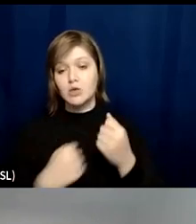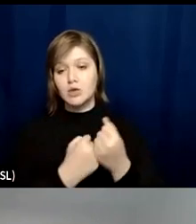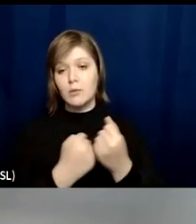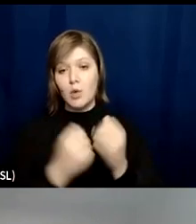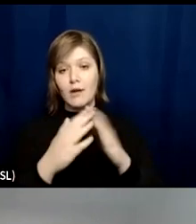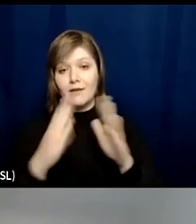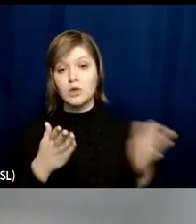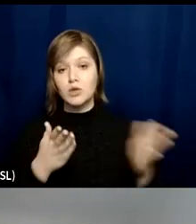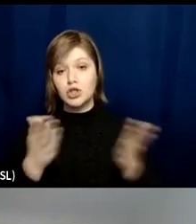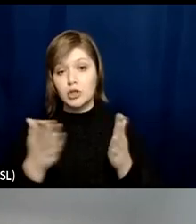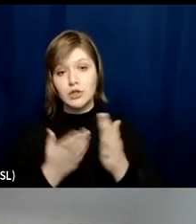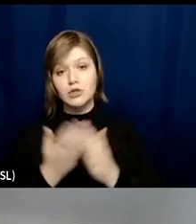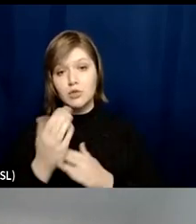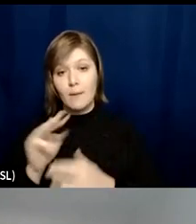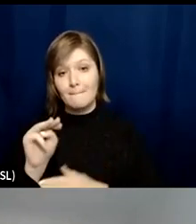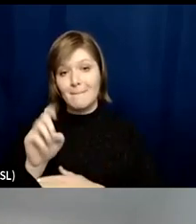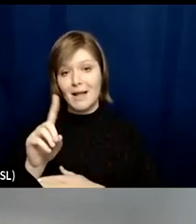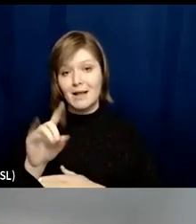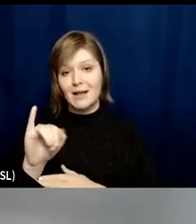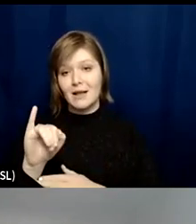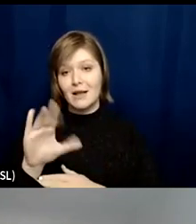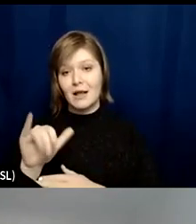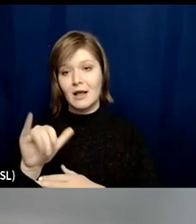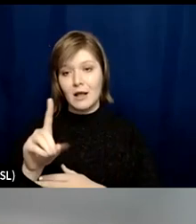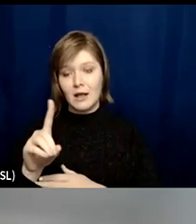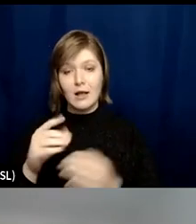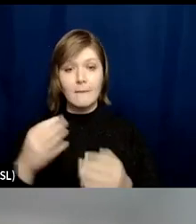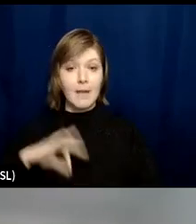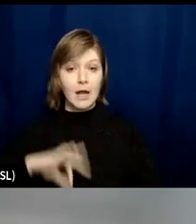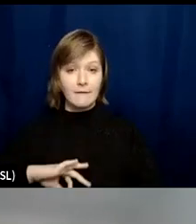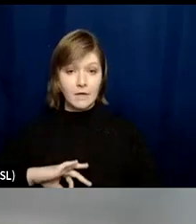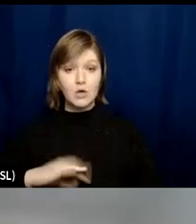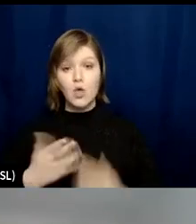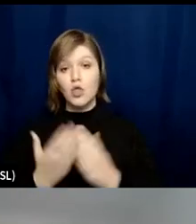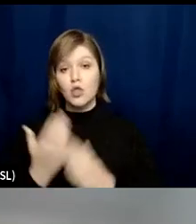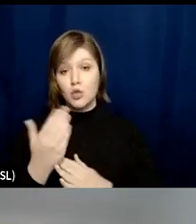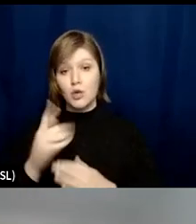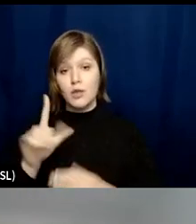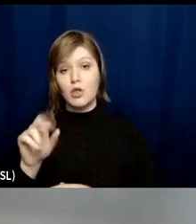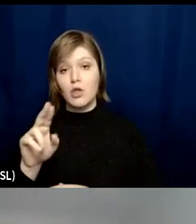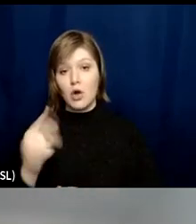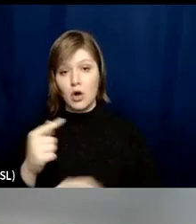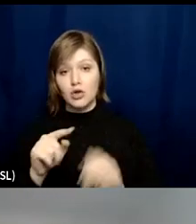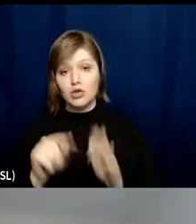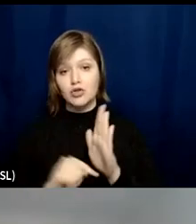a dedicated funding for our providers to go out next to these